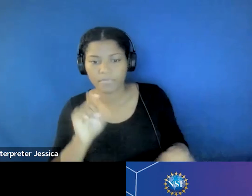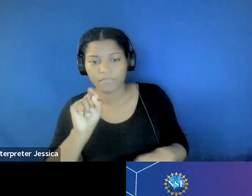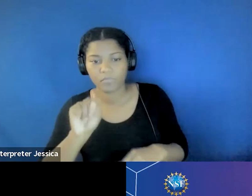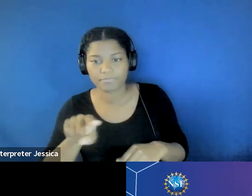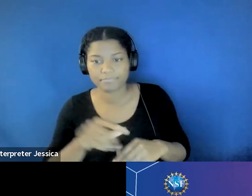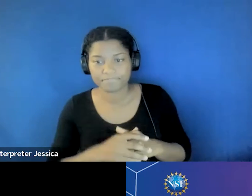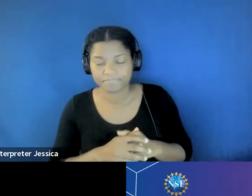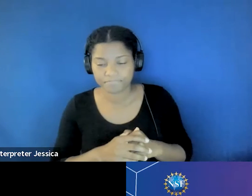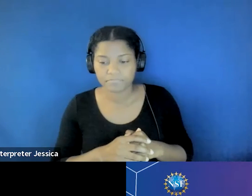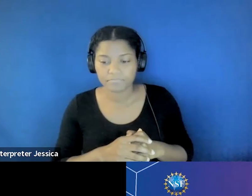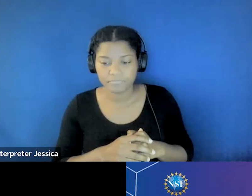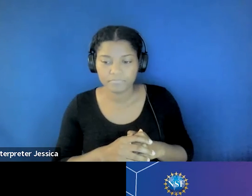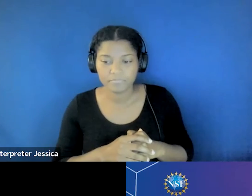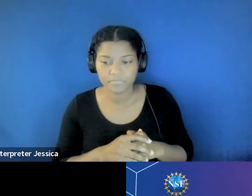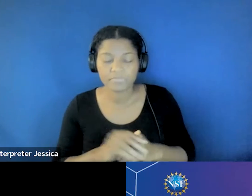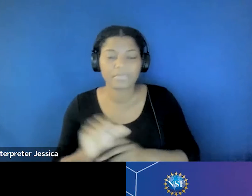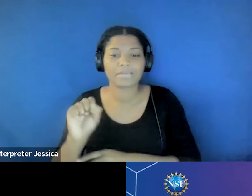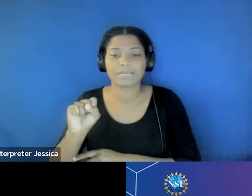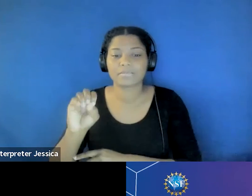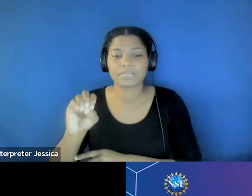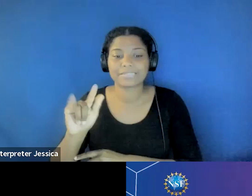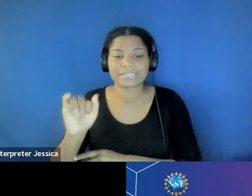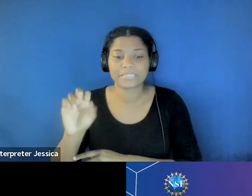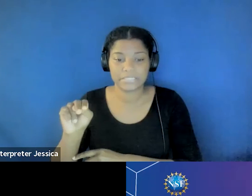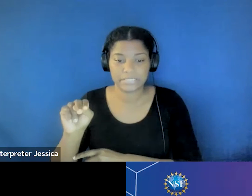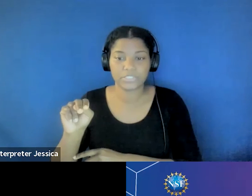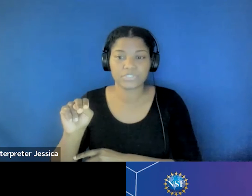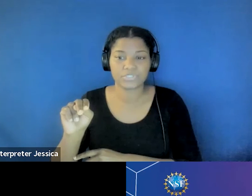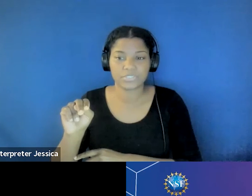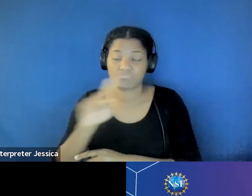The solicitation's past, and I anticipate this to continue into the future,